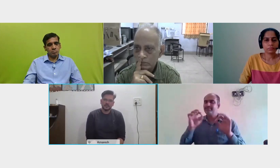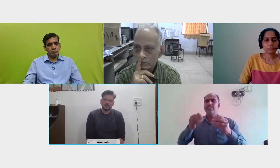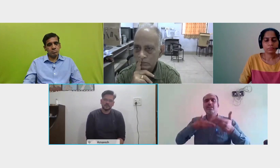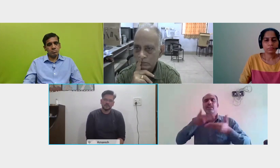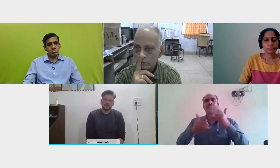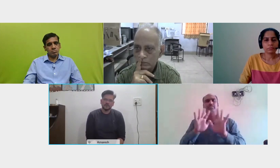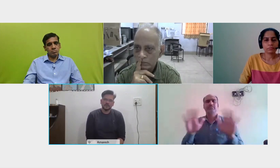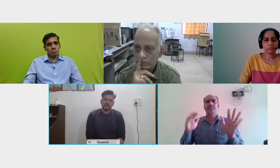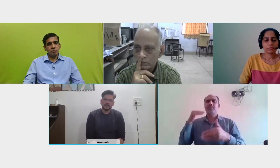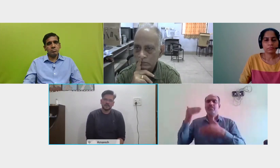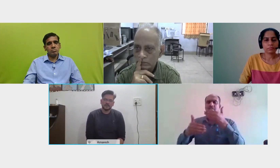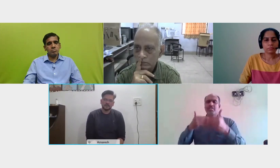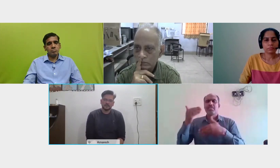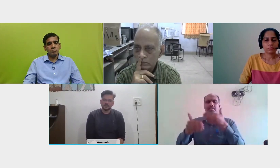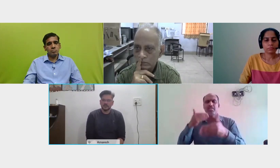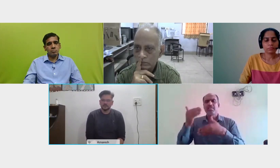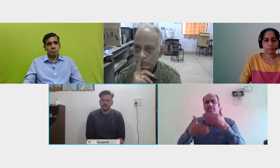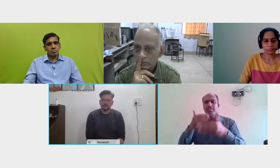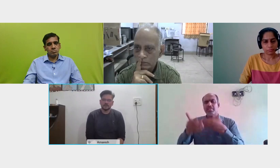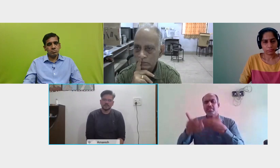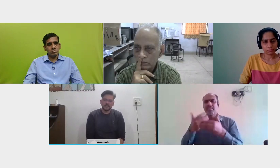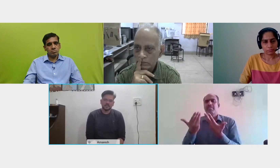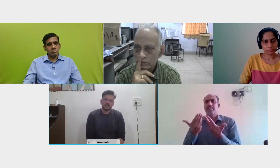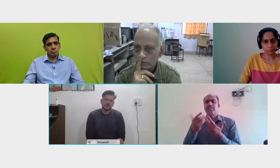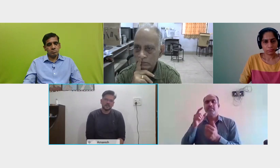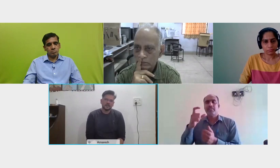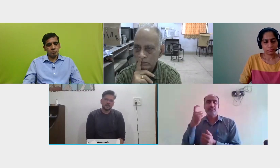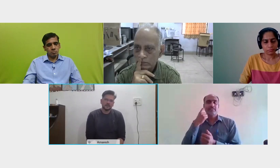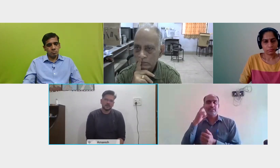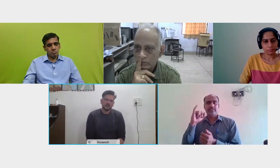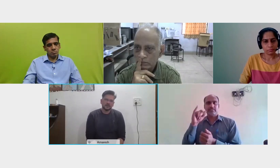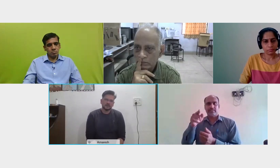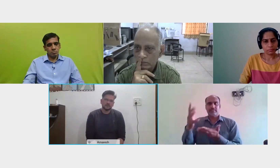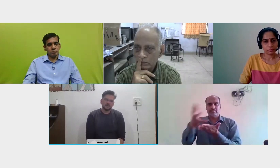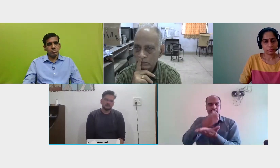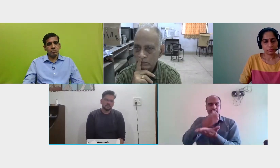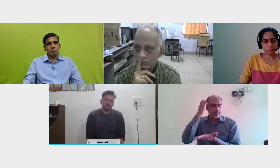know like she was involved in that and there was another person Pasaji but not not not